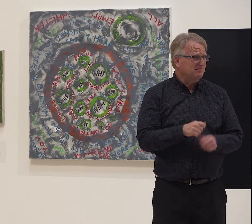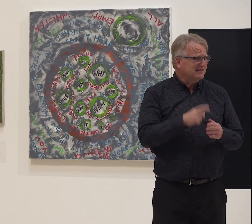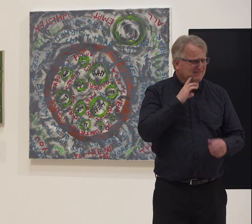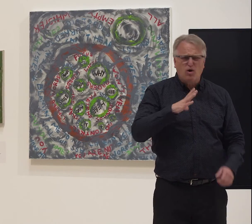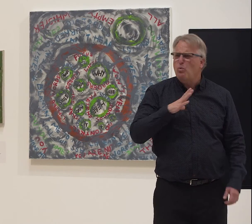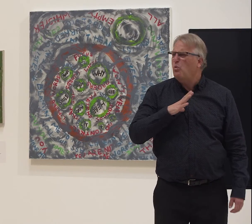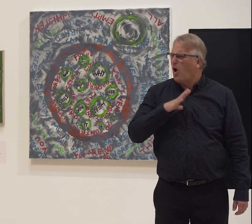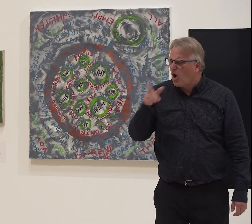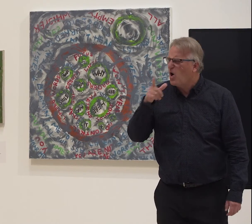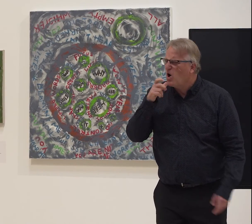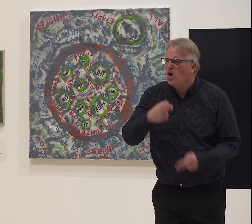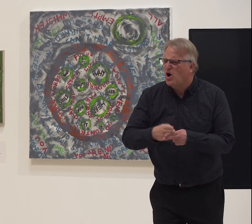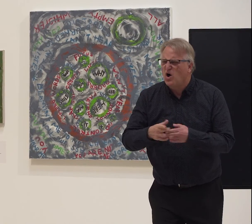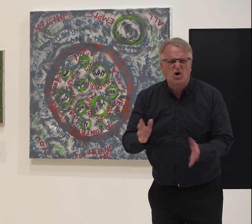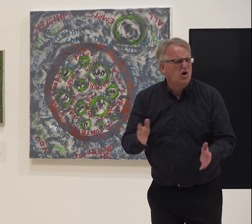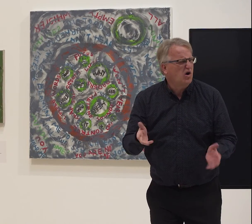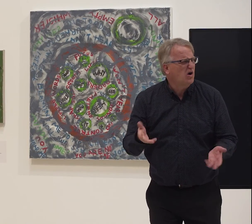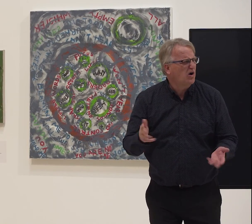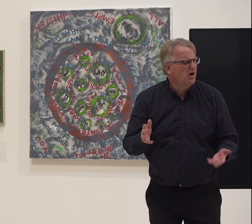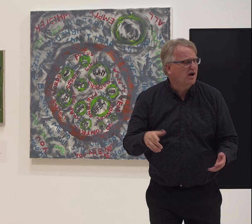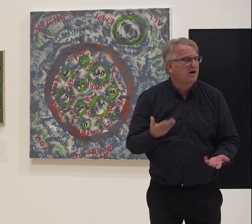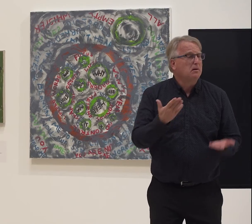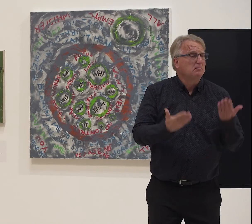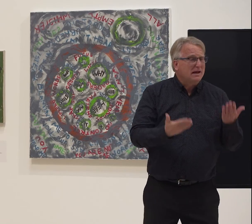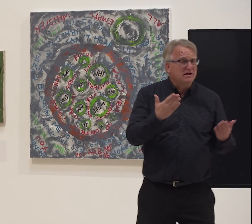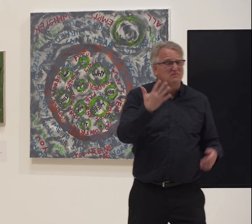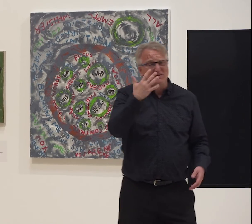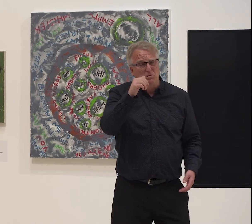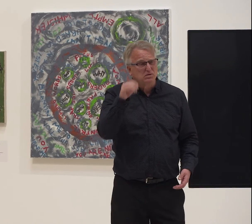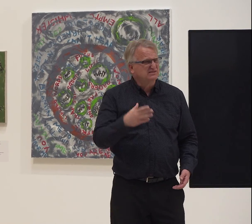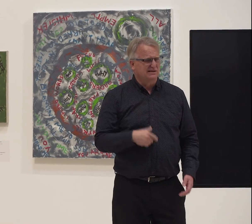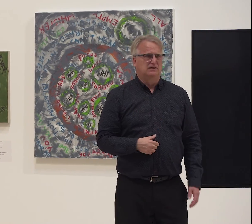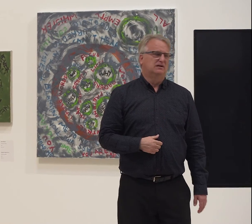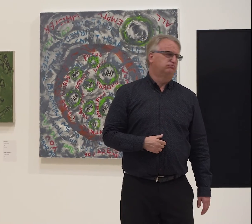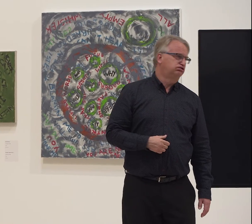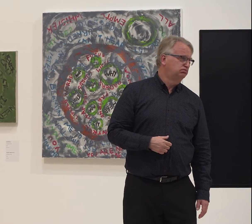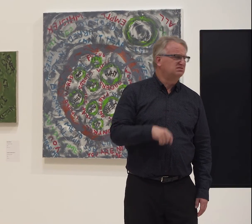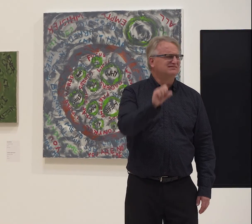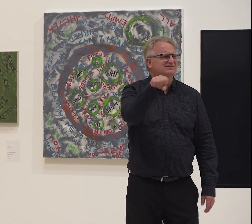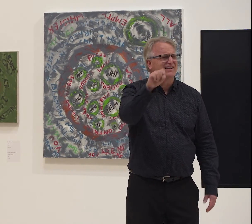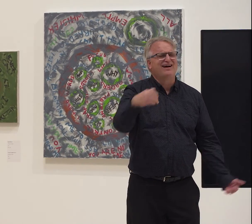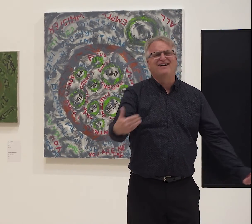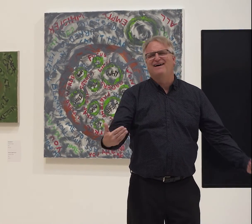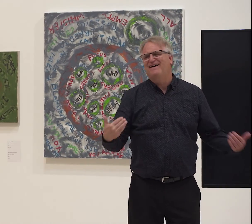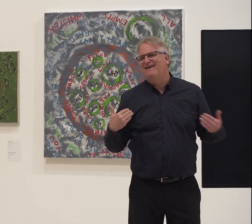90% of the time, you're going to be welcome into the conversation. Maybe 5% of the time, there'll be some eye rolls